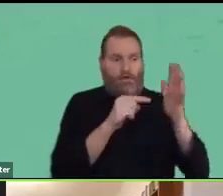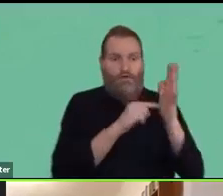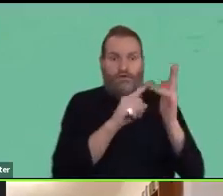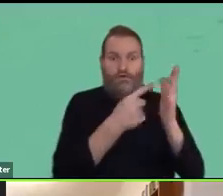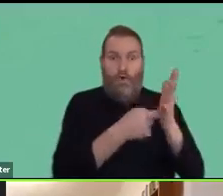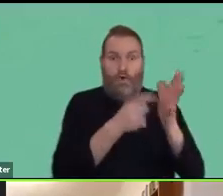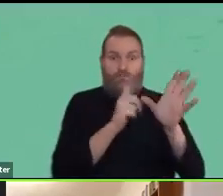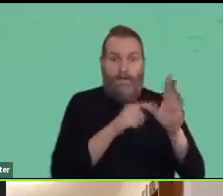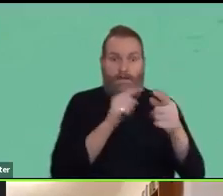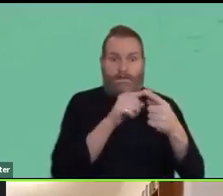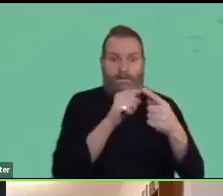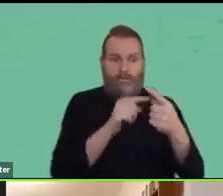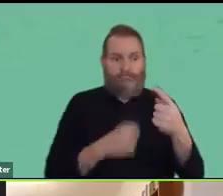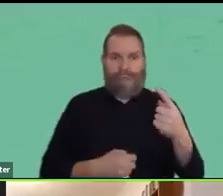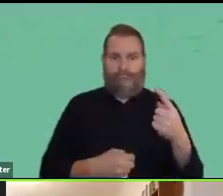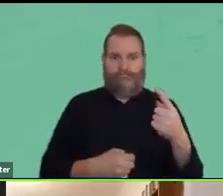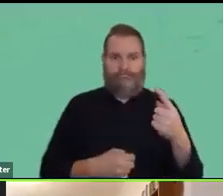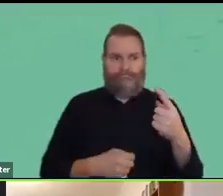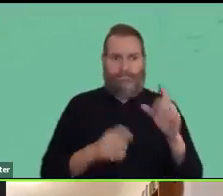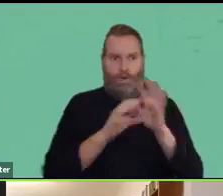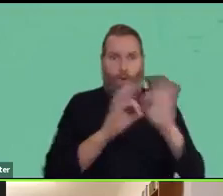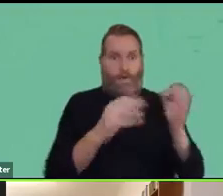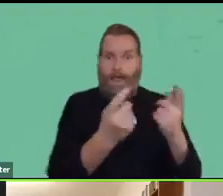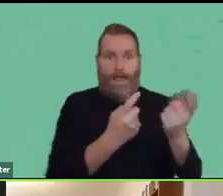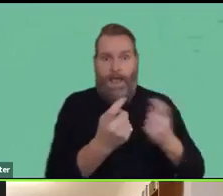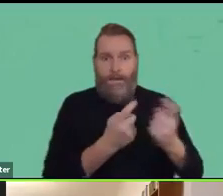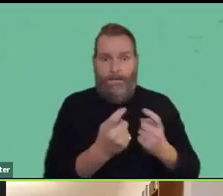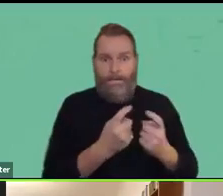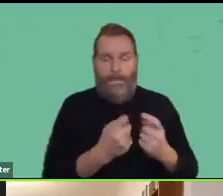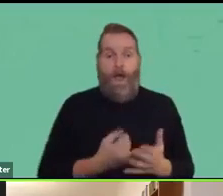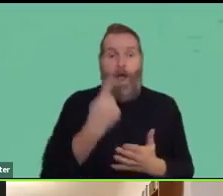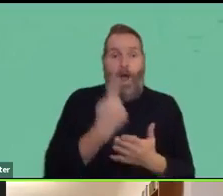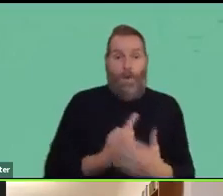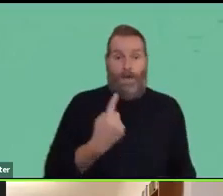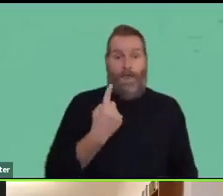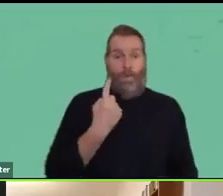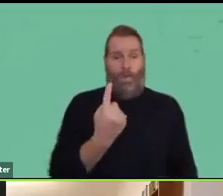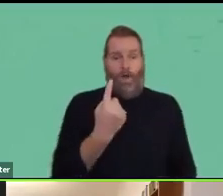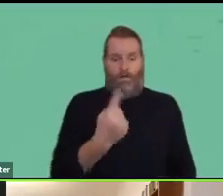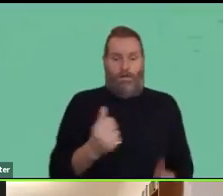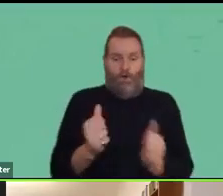to meet PCS members in their constituency so I mean this is shocking because as the members of